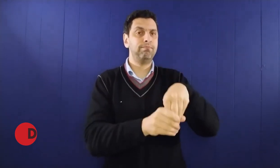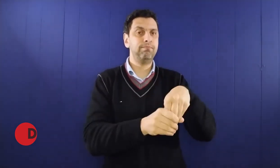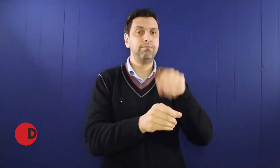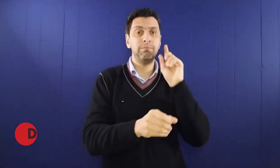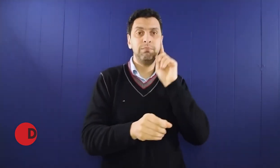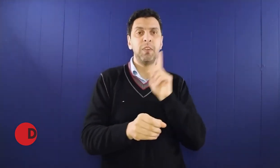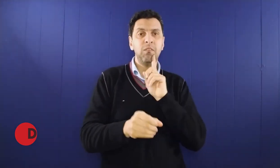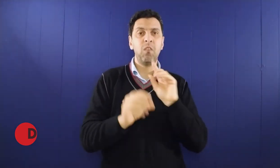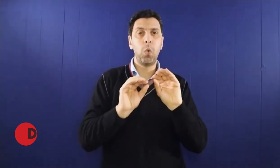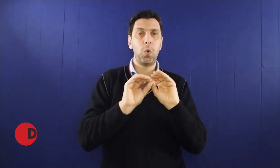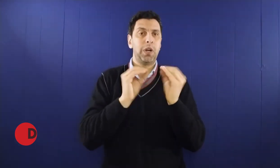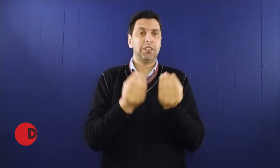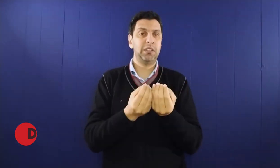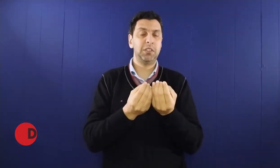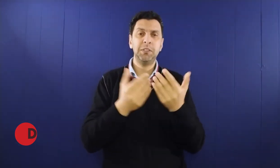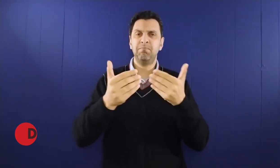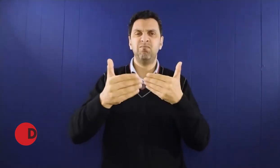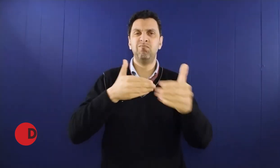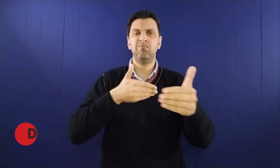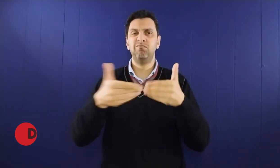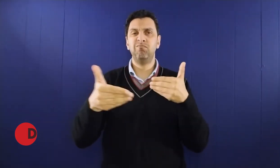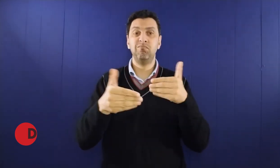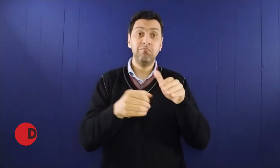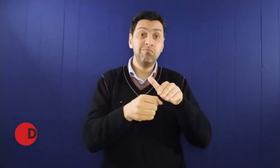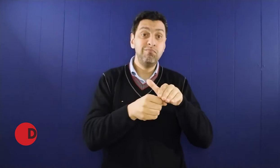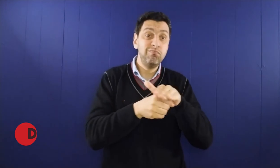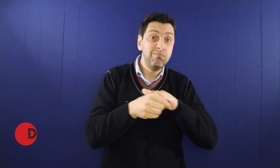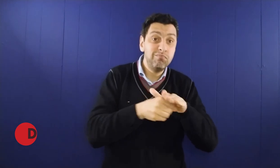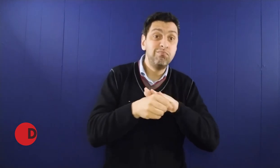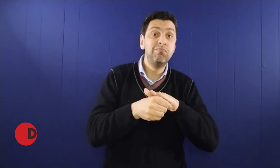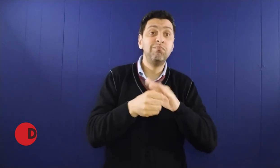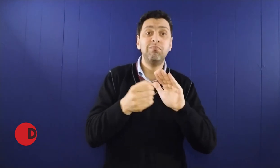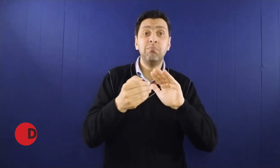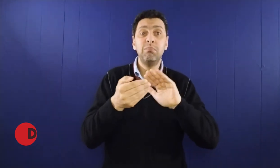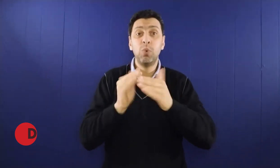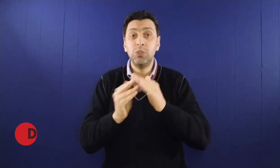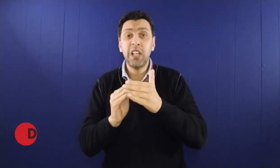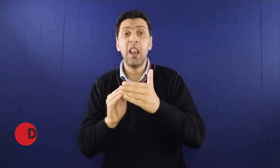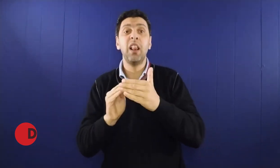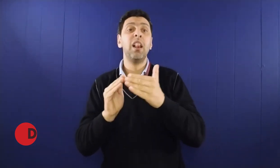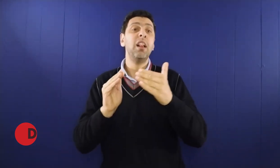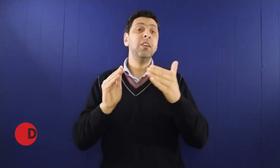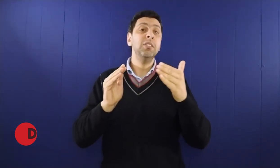organization regardless if it is a local, municipal,